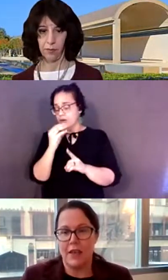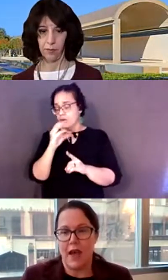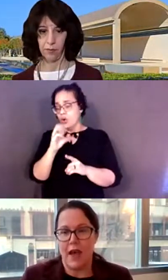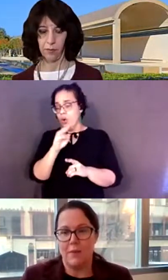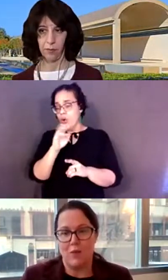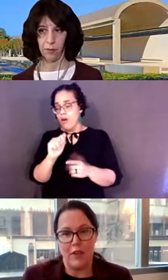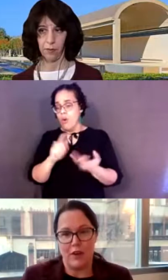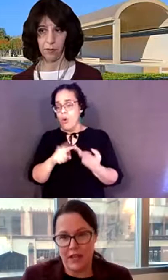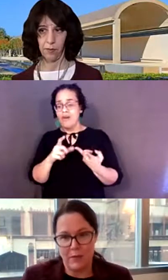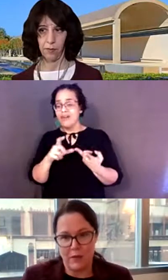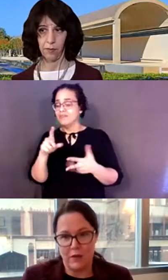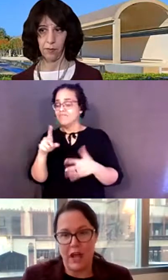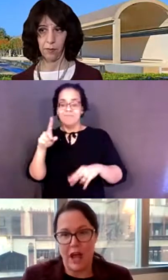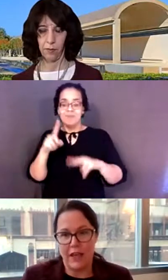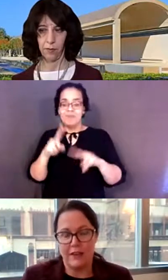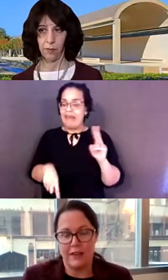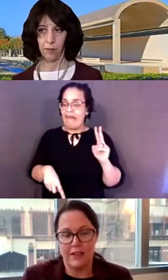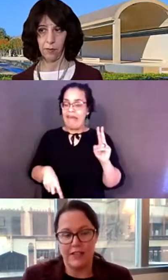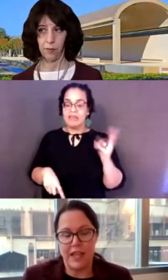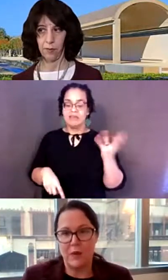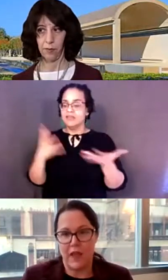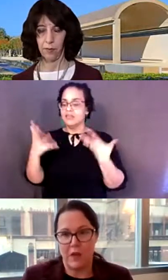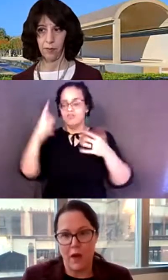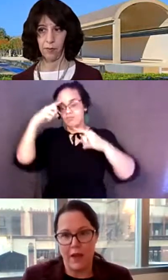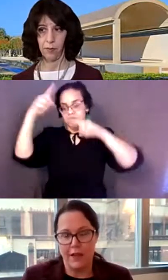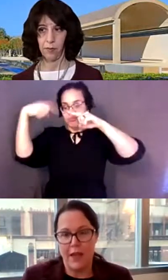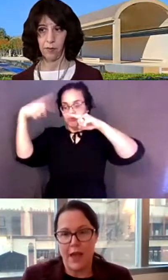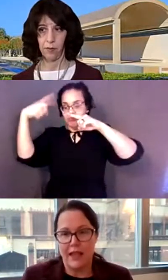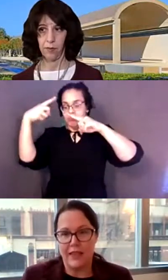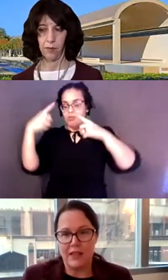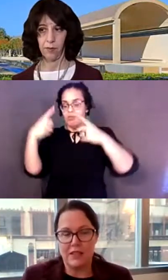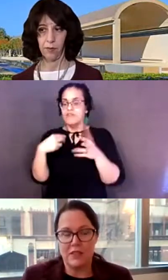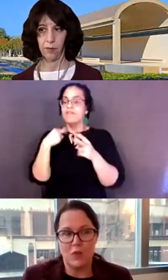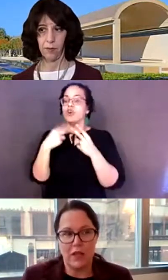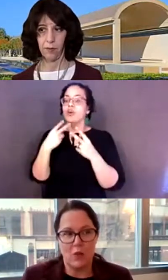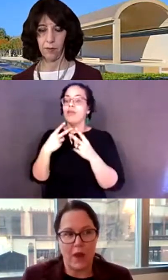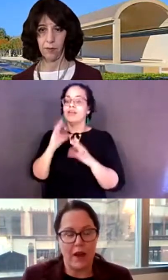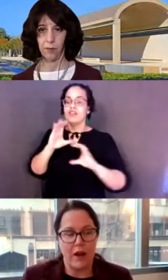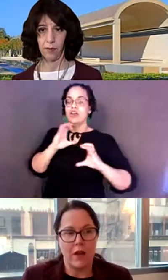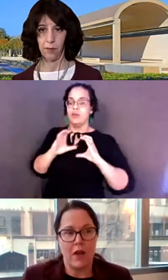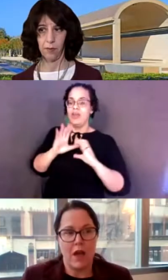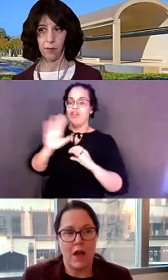whether it's temporal or not, to say what they want, I think this is